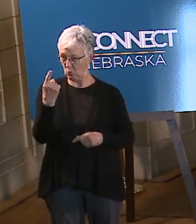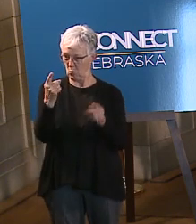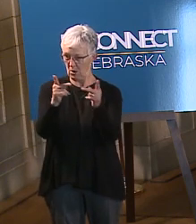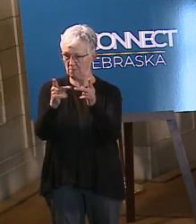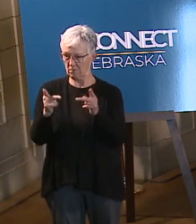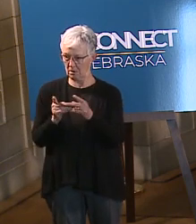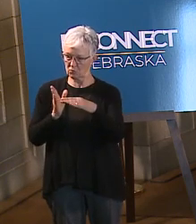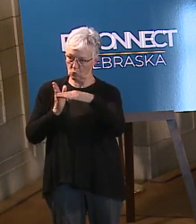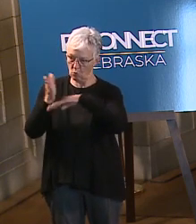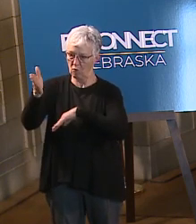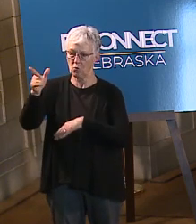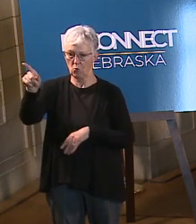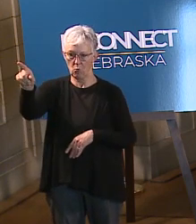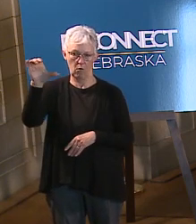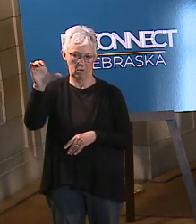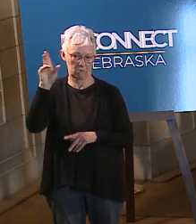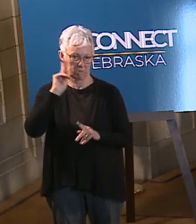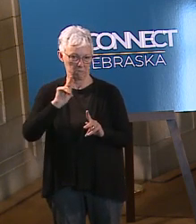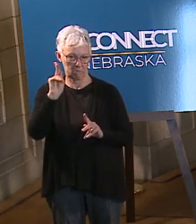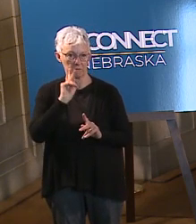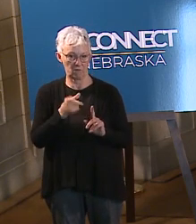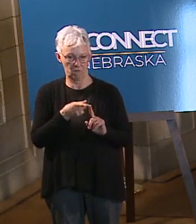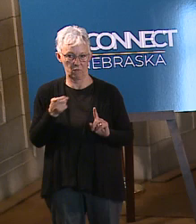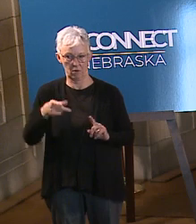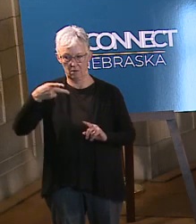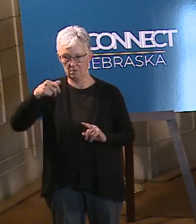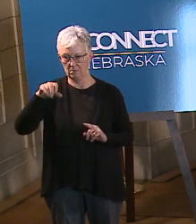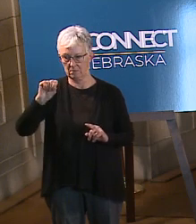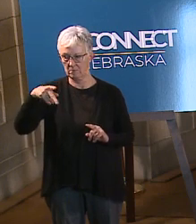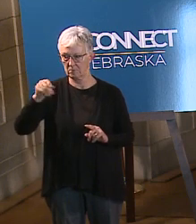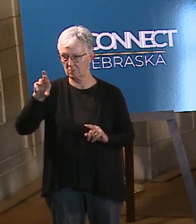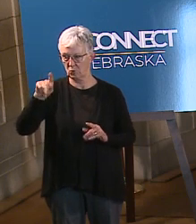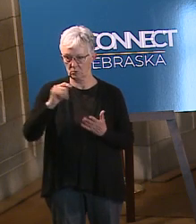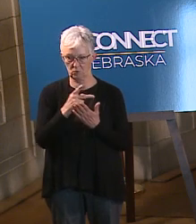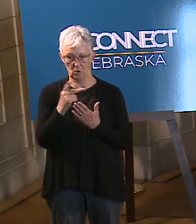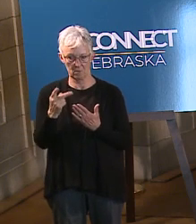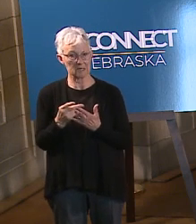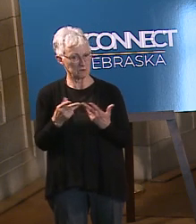PEOPLE ARE COMING IN, TALKING TO